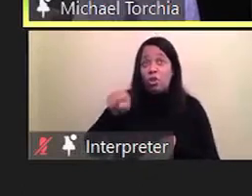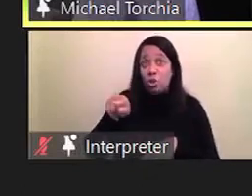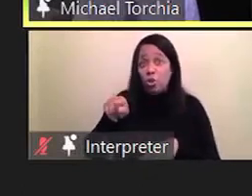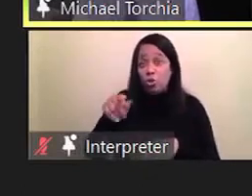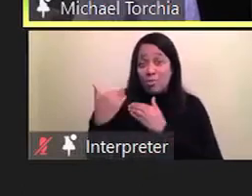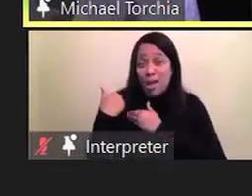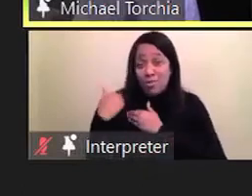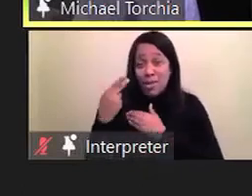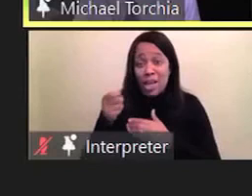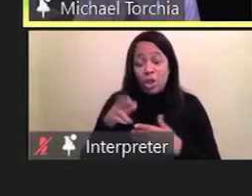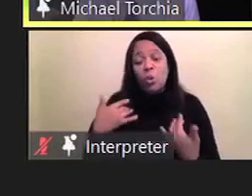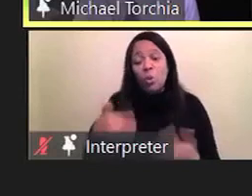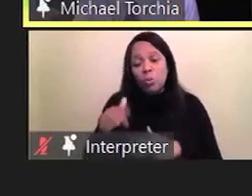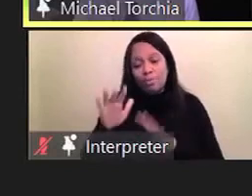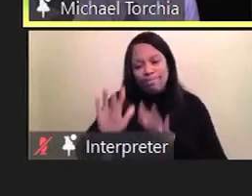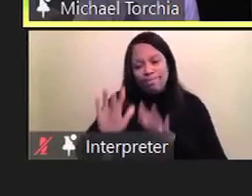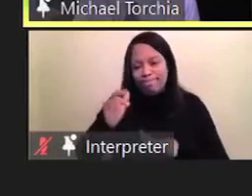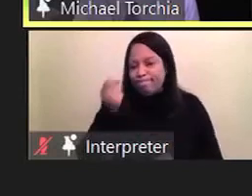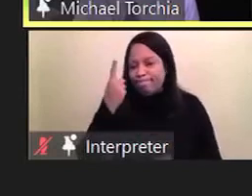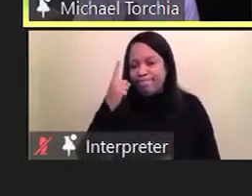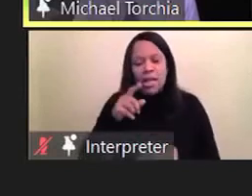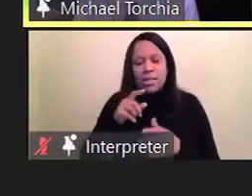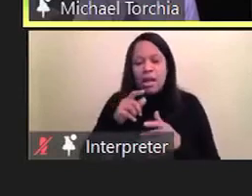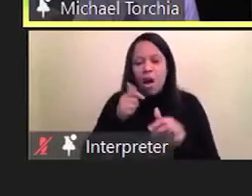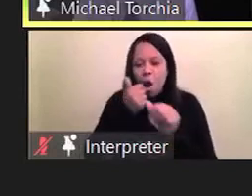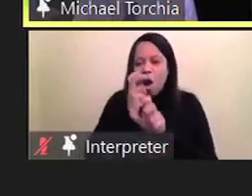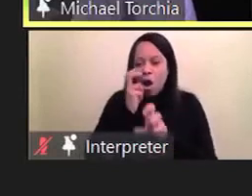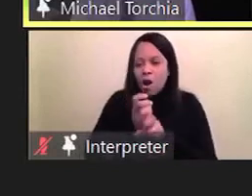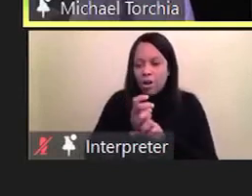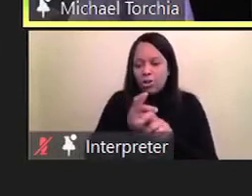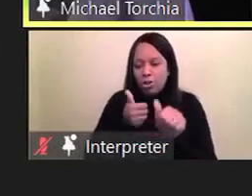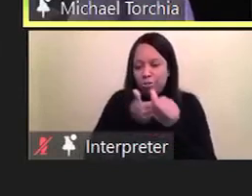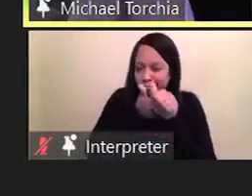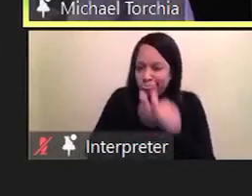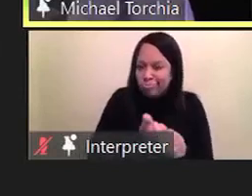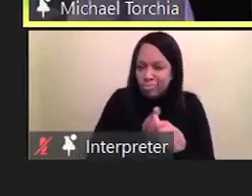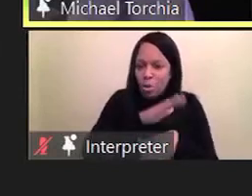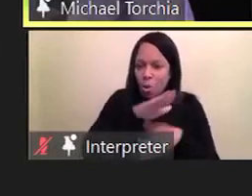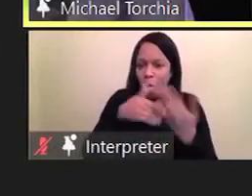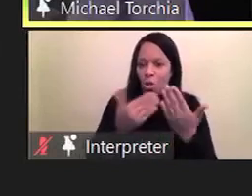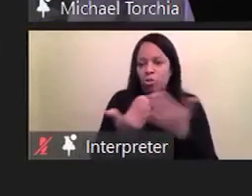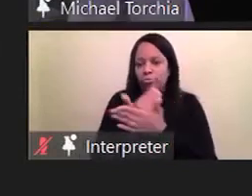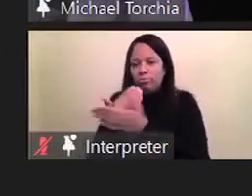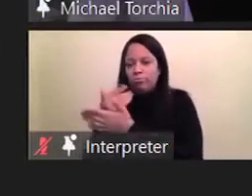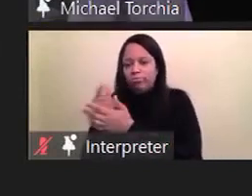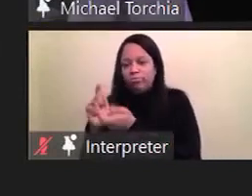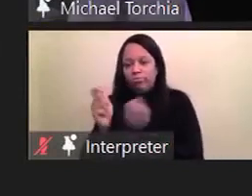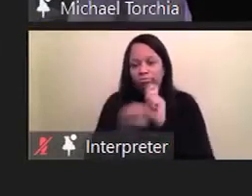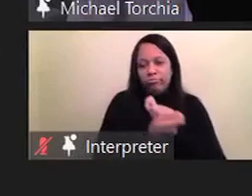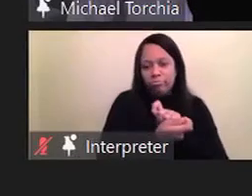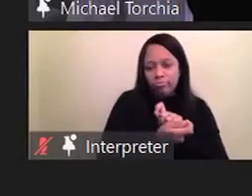It's just very difficult to keep up on these things. And could conducting an audit like that